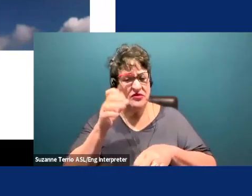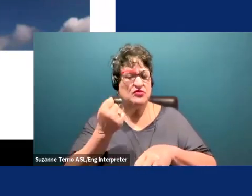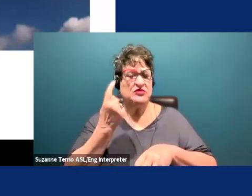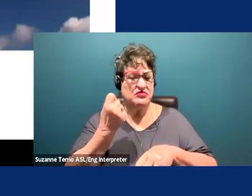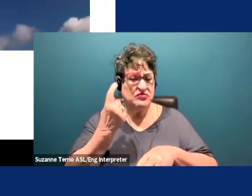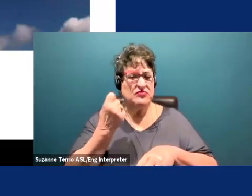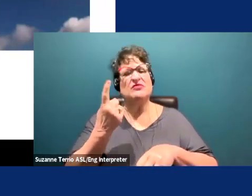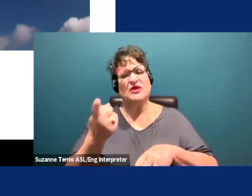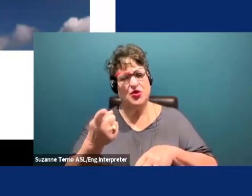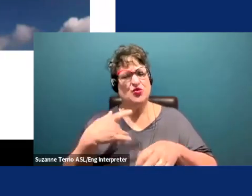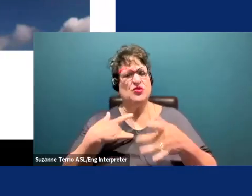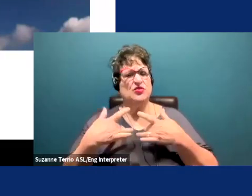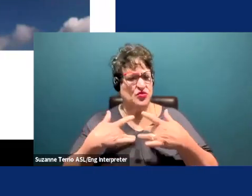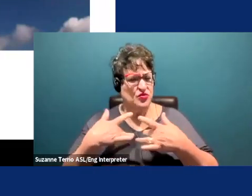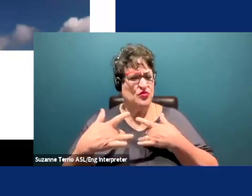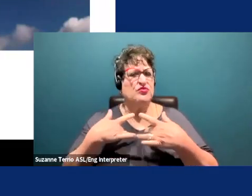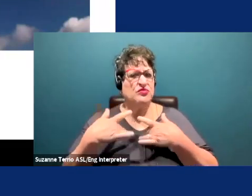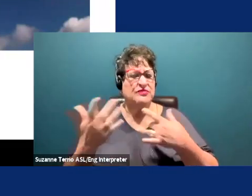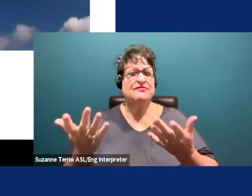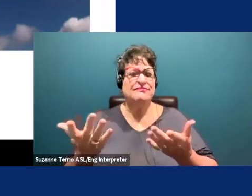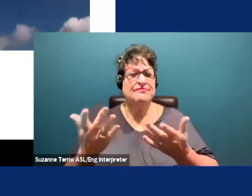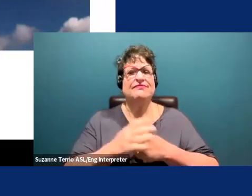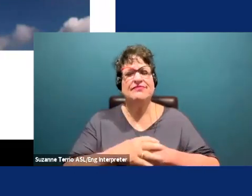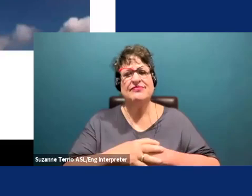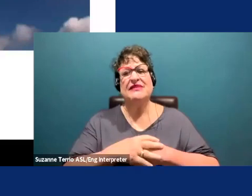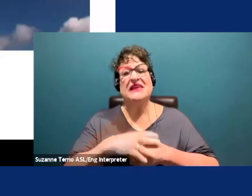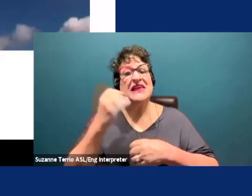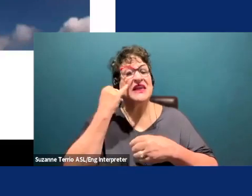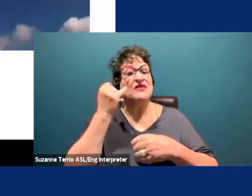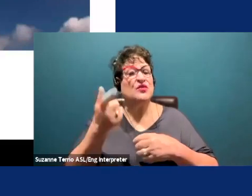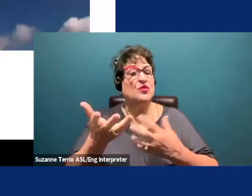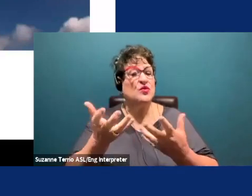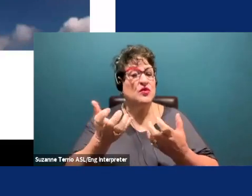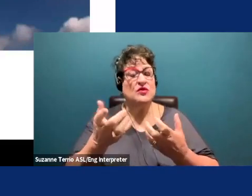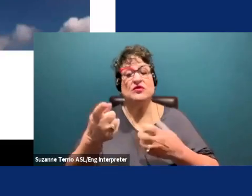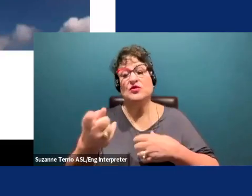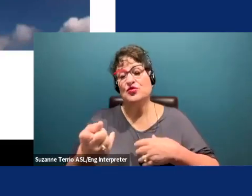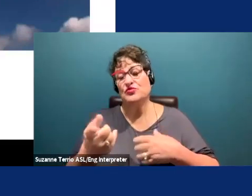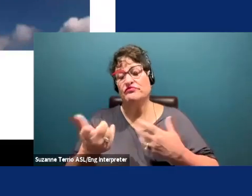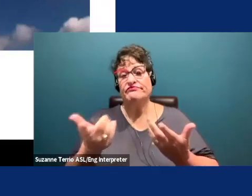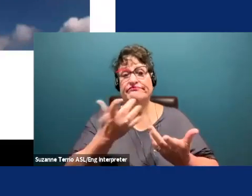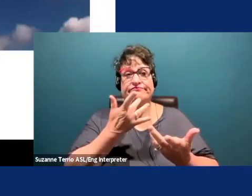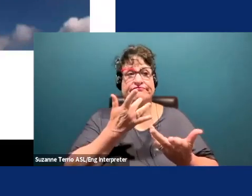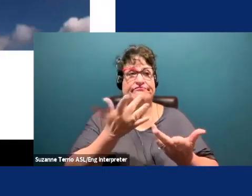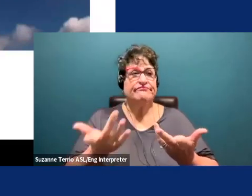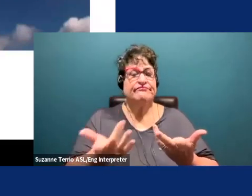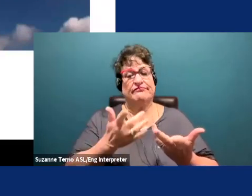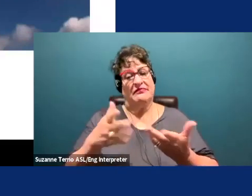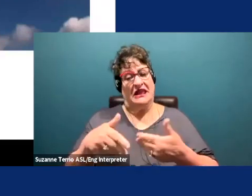And also, if you choose to allow us to use disability status to ask for more,